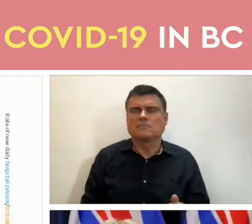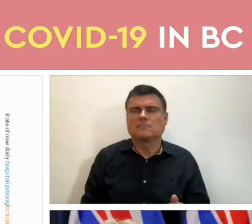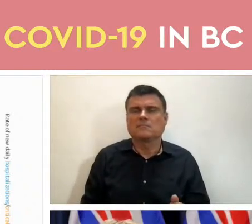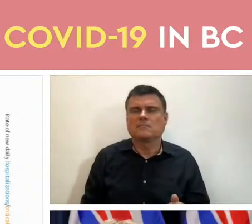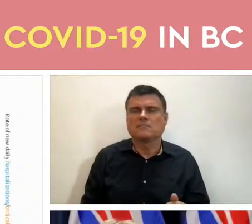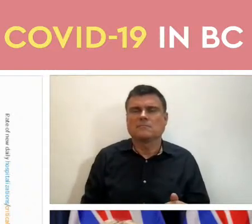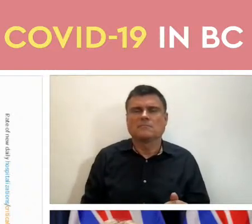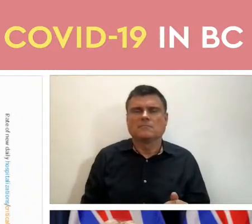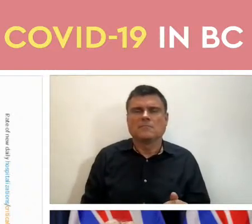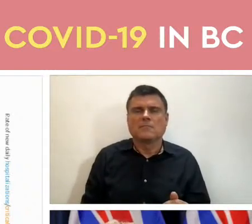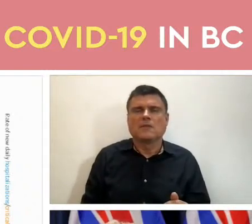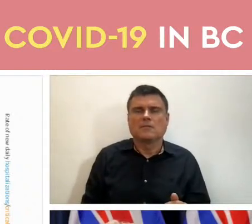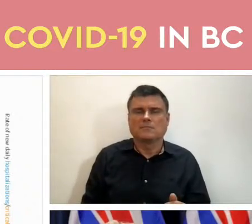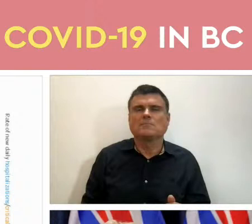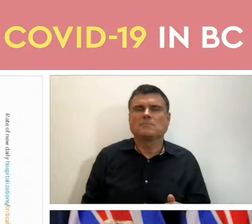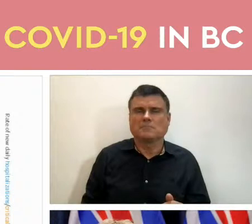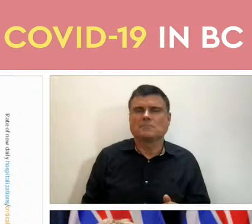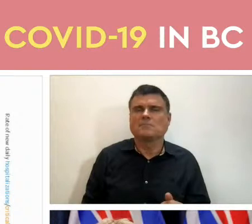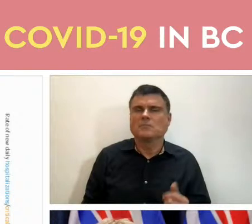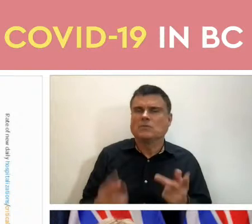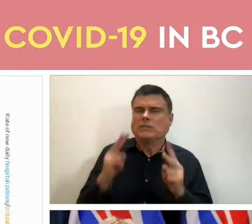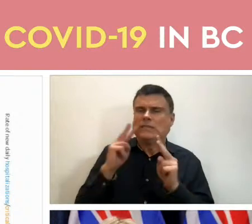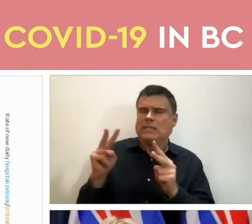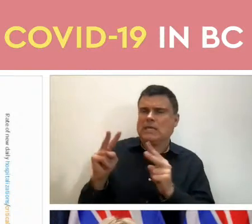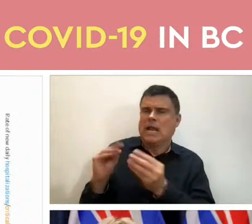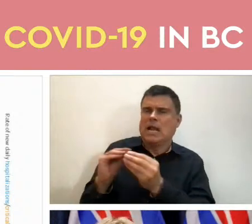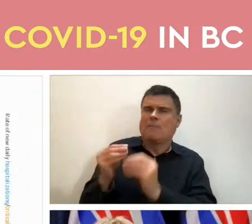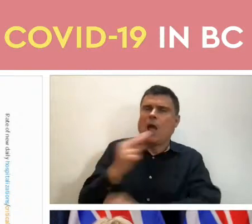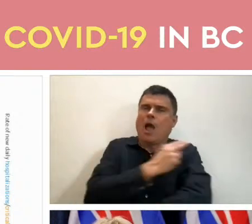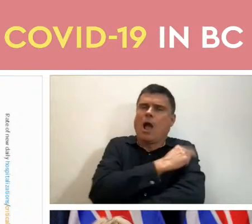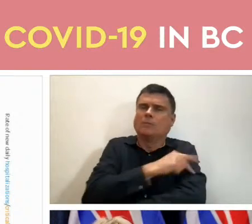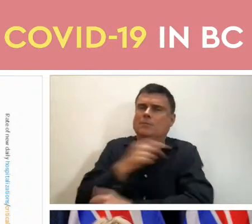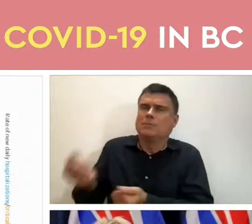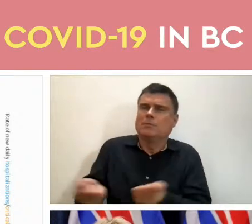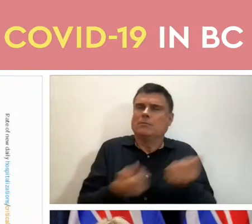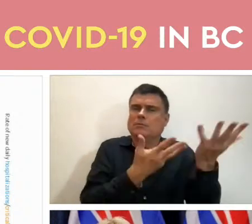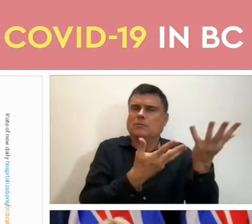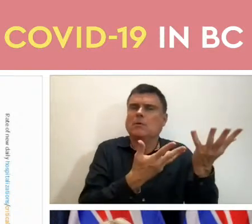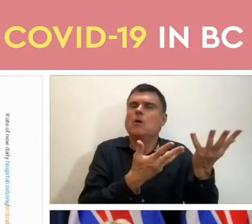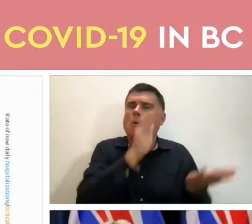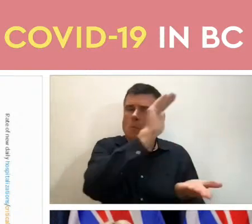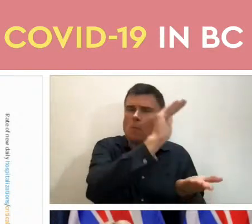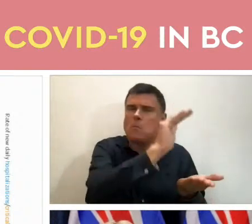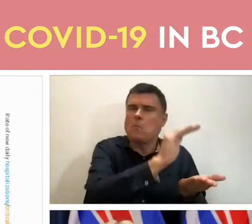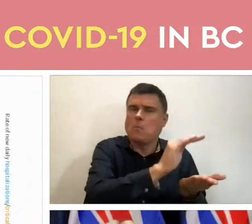hospitalizations increase dramatically for those people